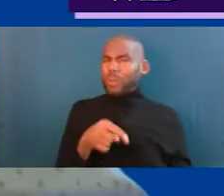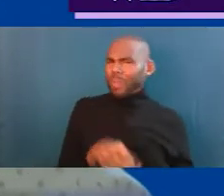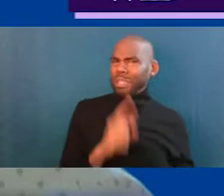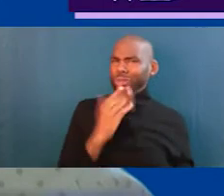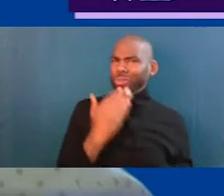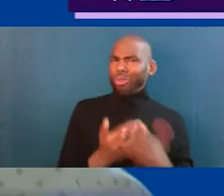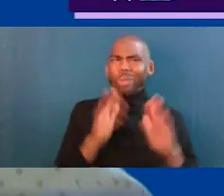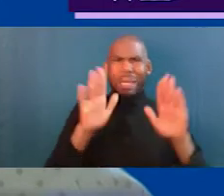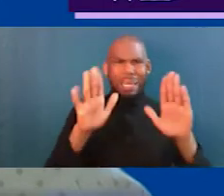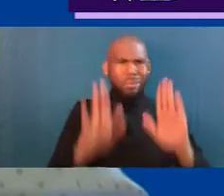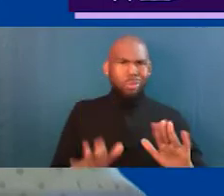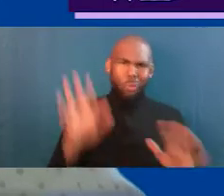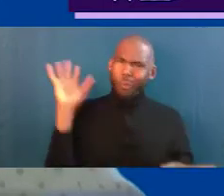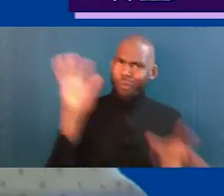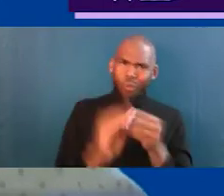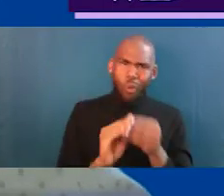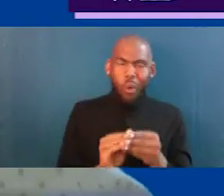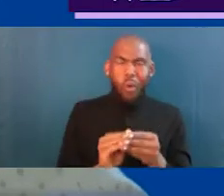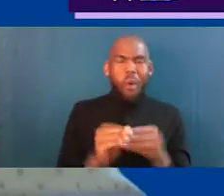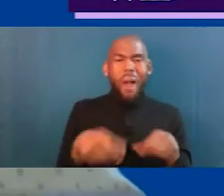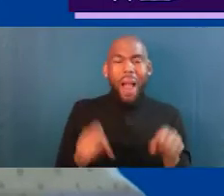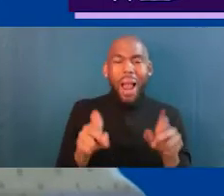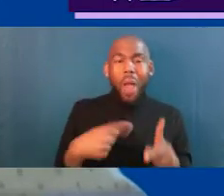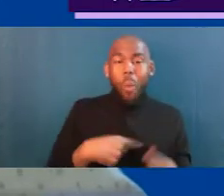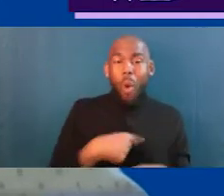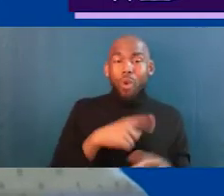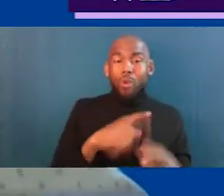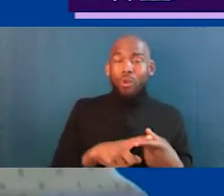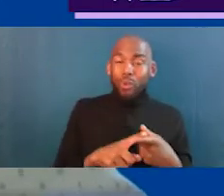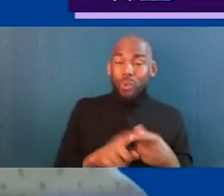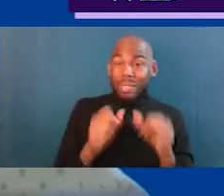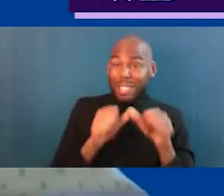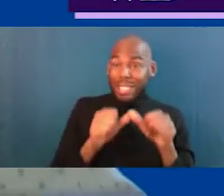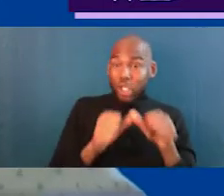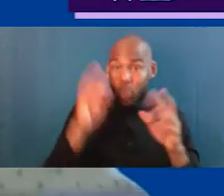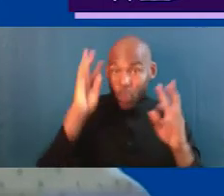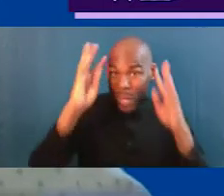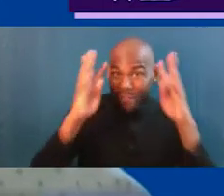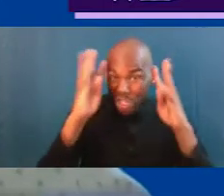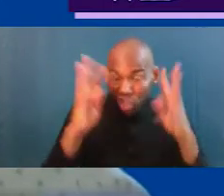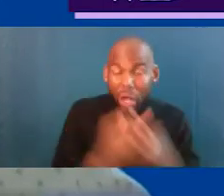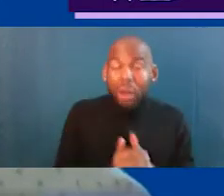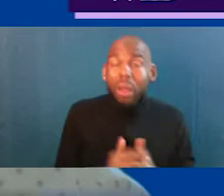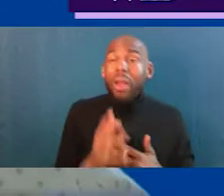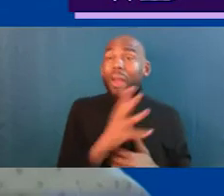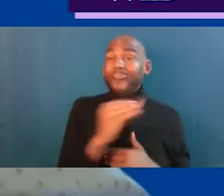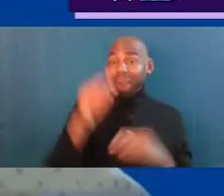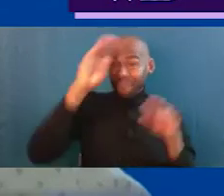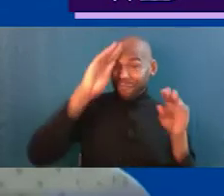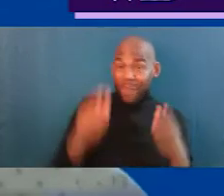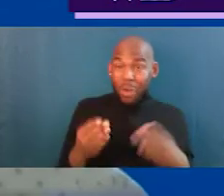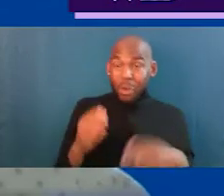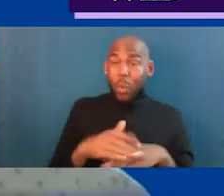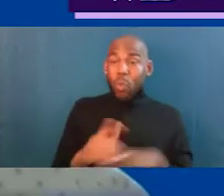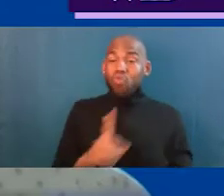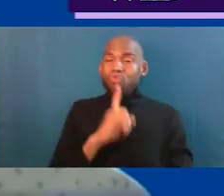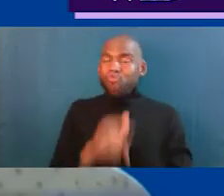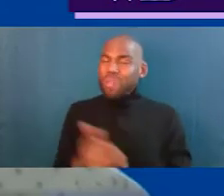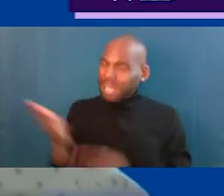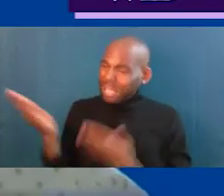experience overall because it allows us to be both innovative and focus on really delivering